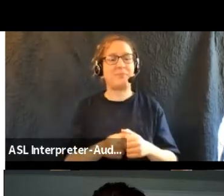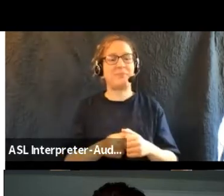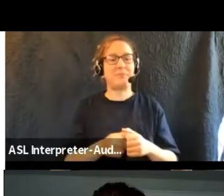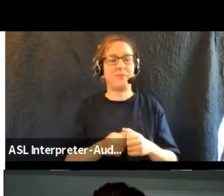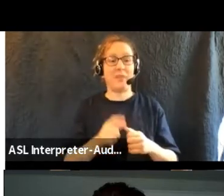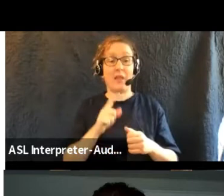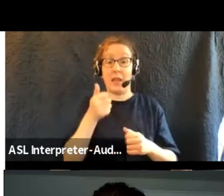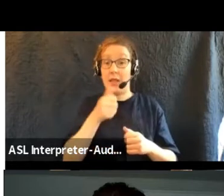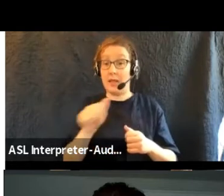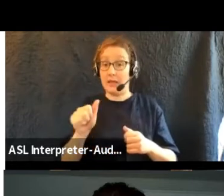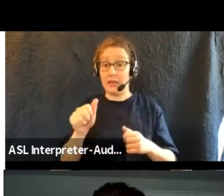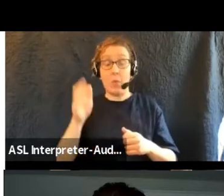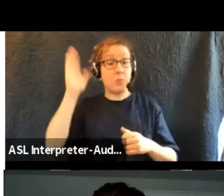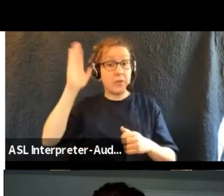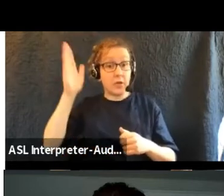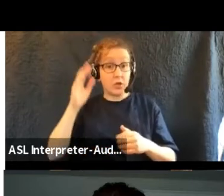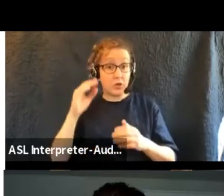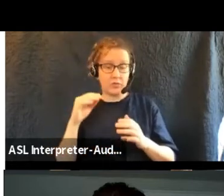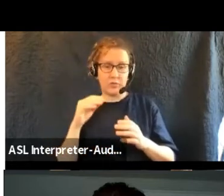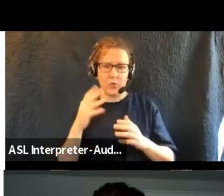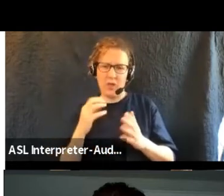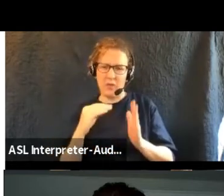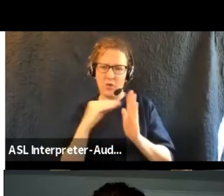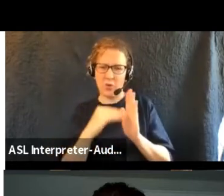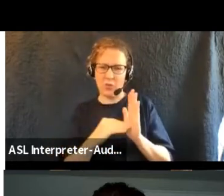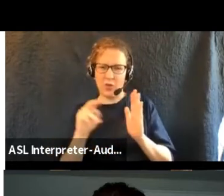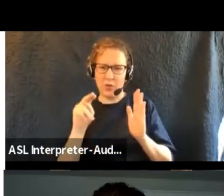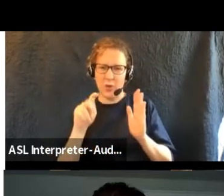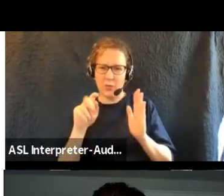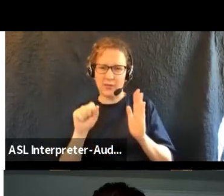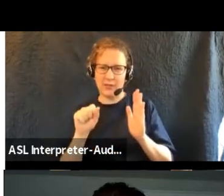from your presenters after a video has been filmed.